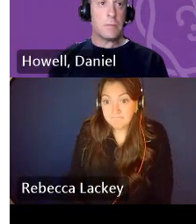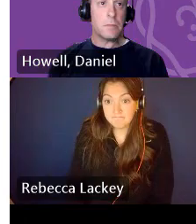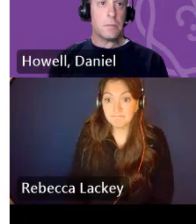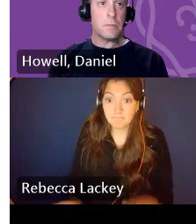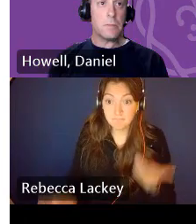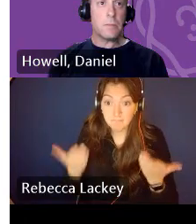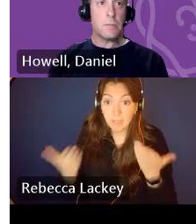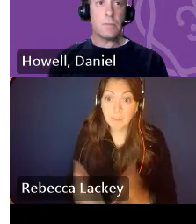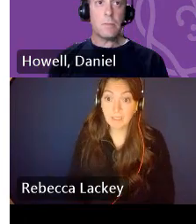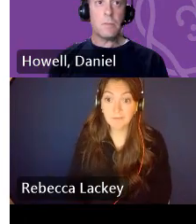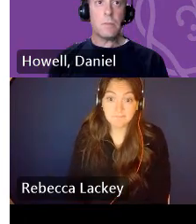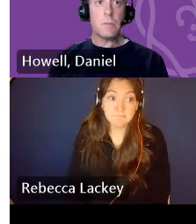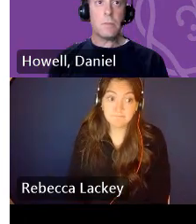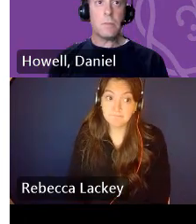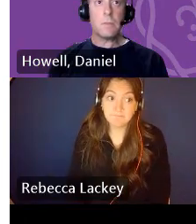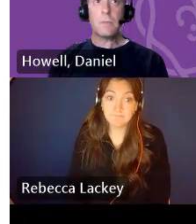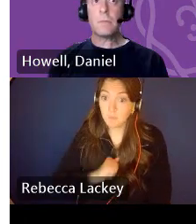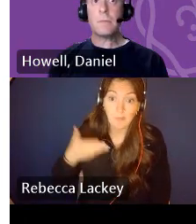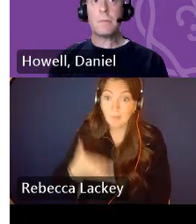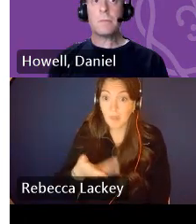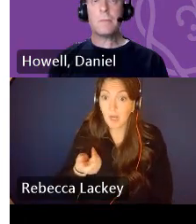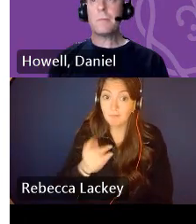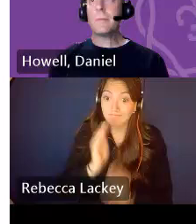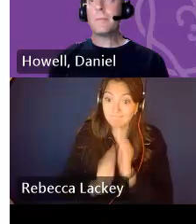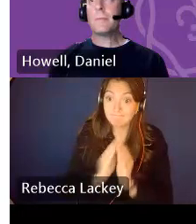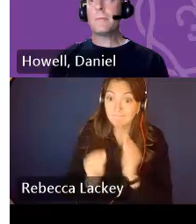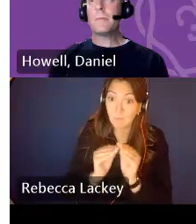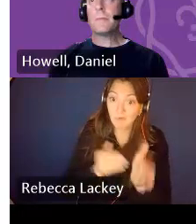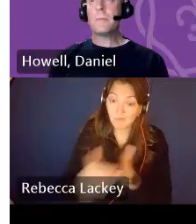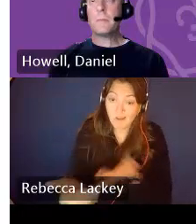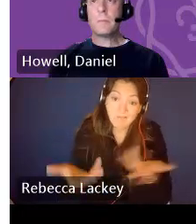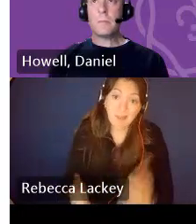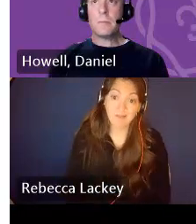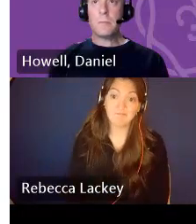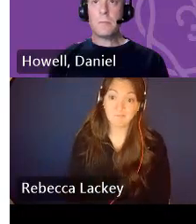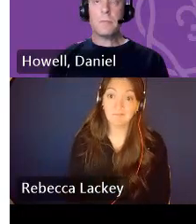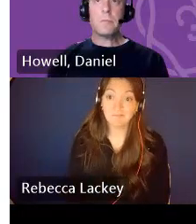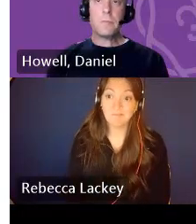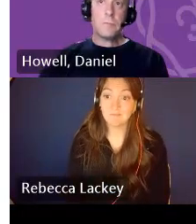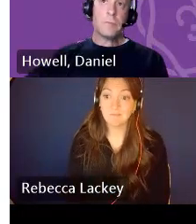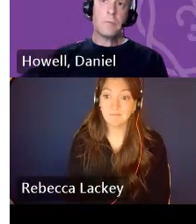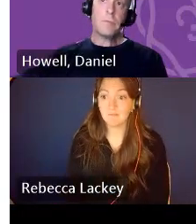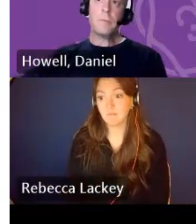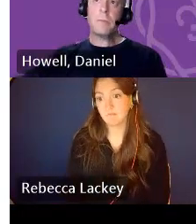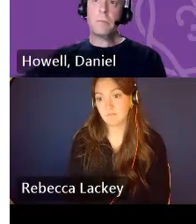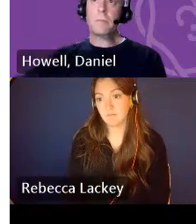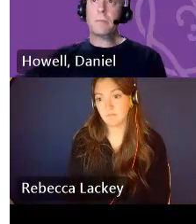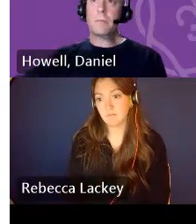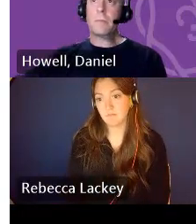that we we're are out there patching it on a more frequent basis here.